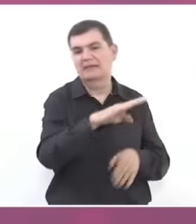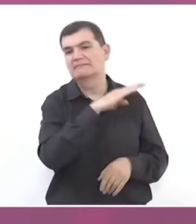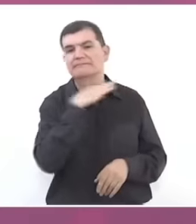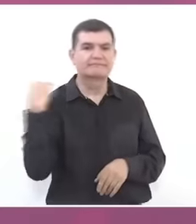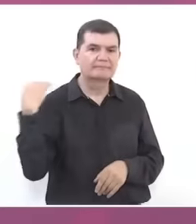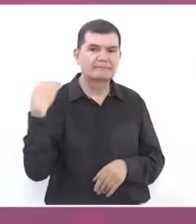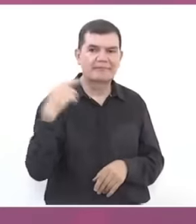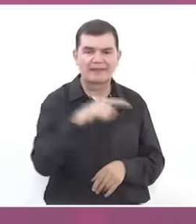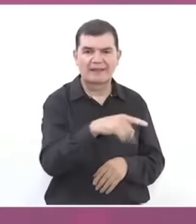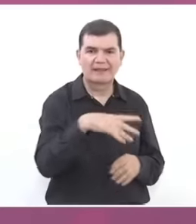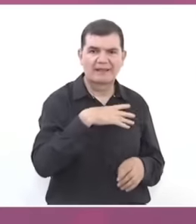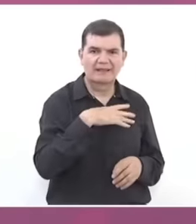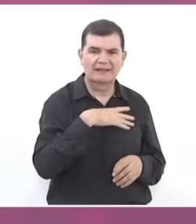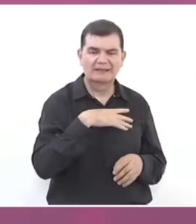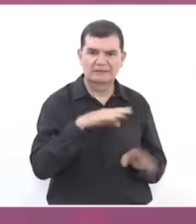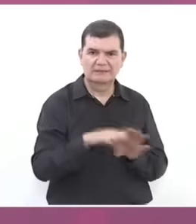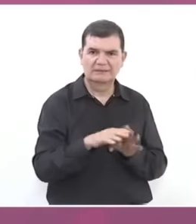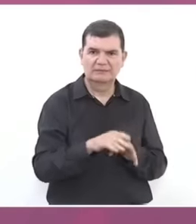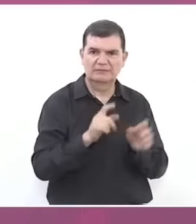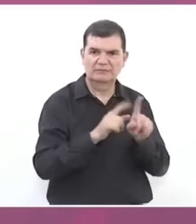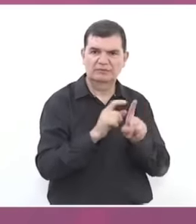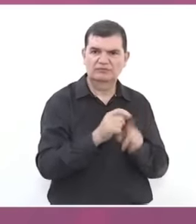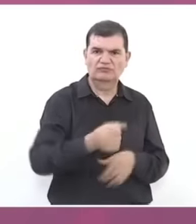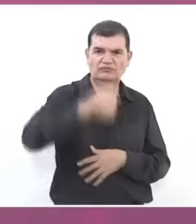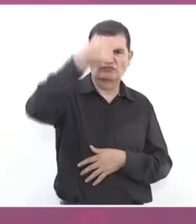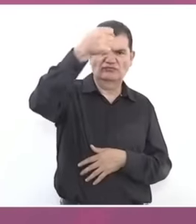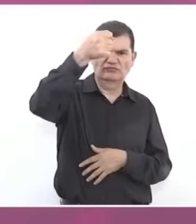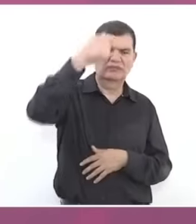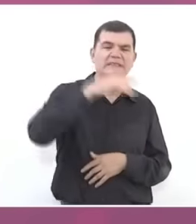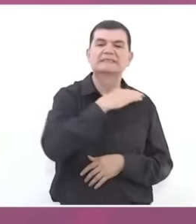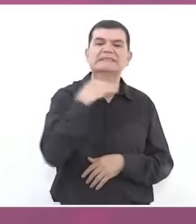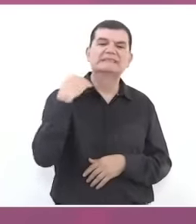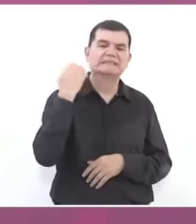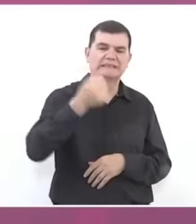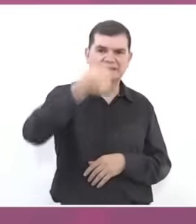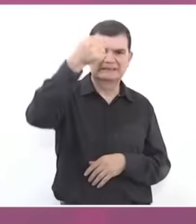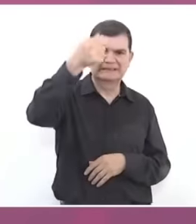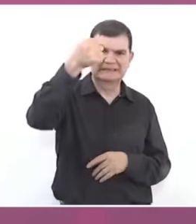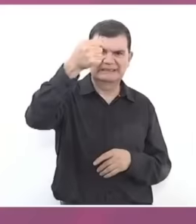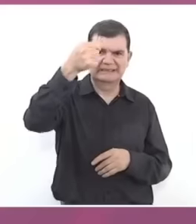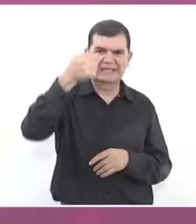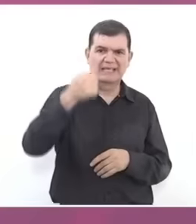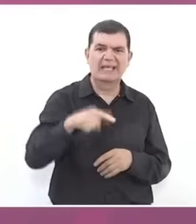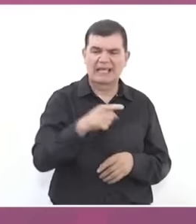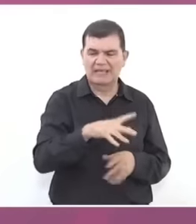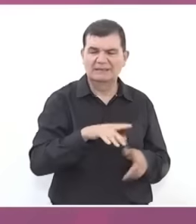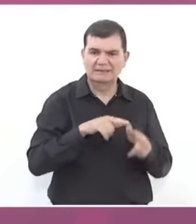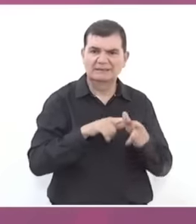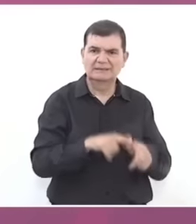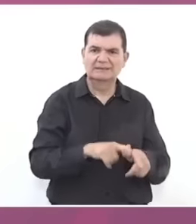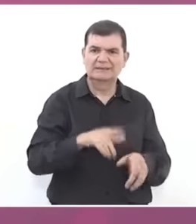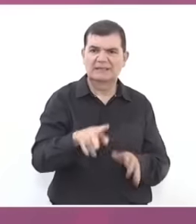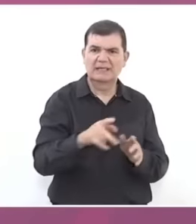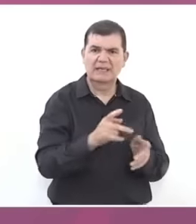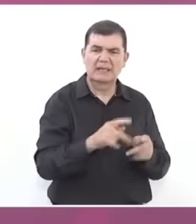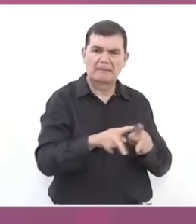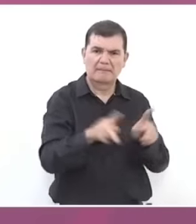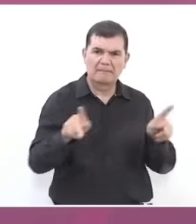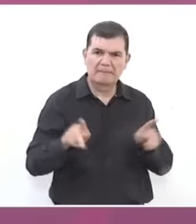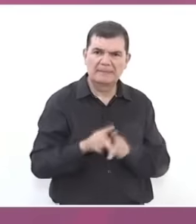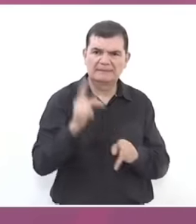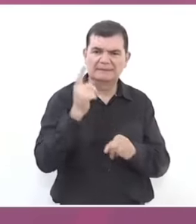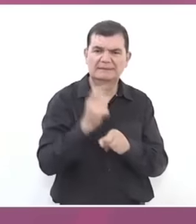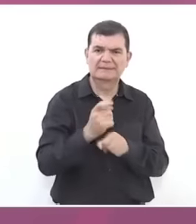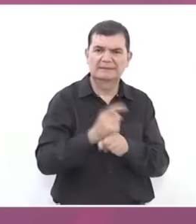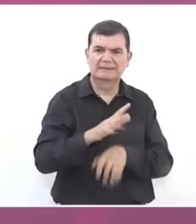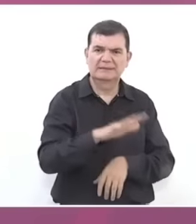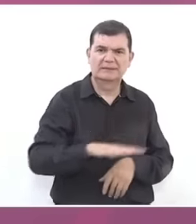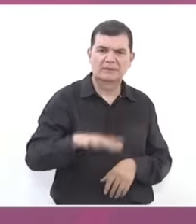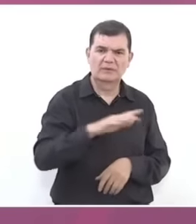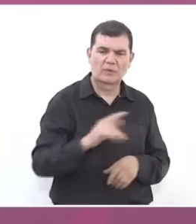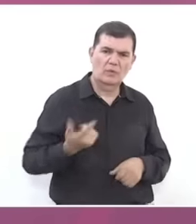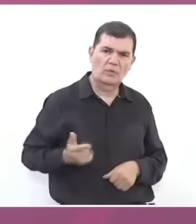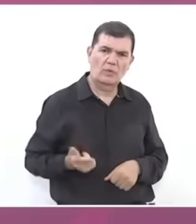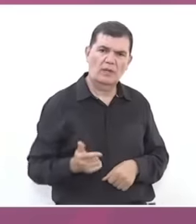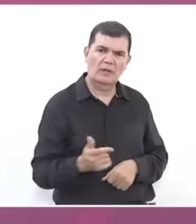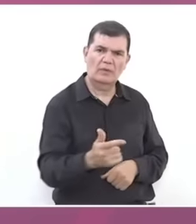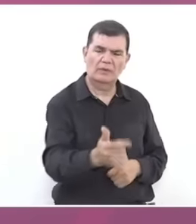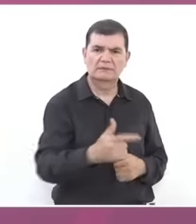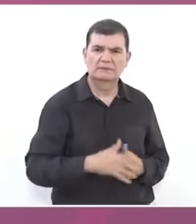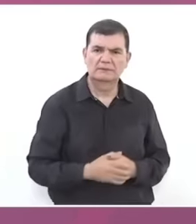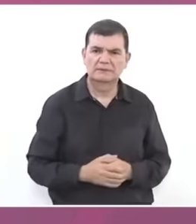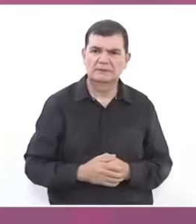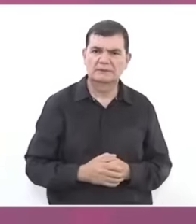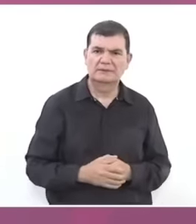and as a lesson His head was displayed for 10 years in the main square of Guanajuato. It was not until